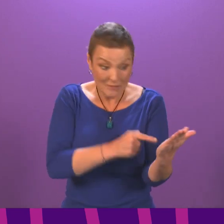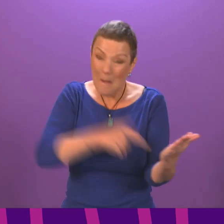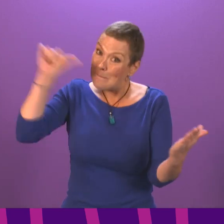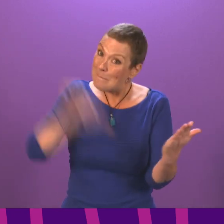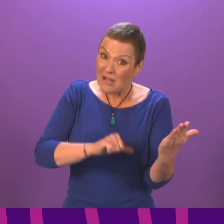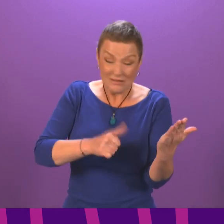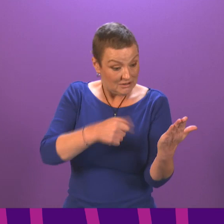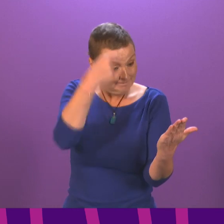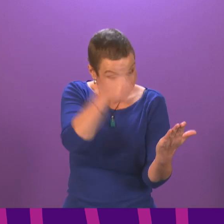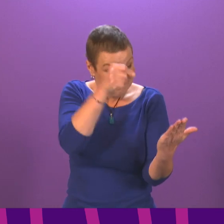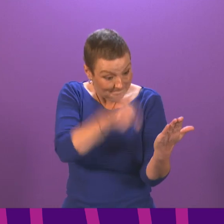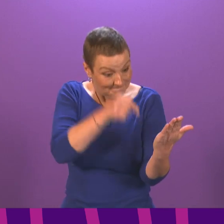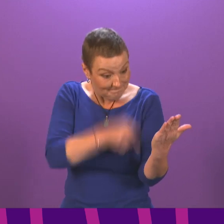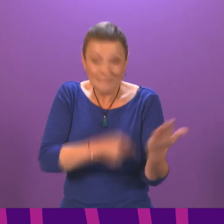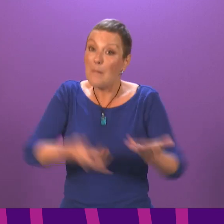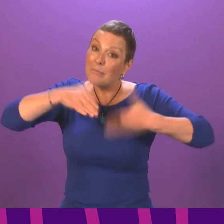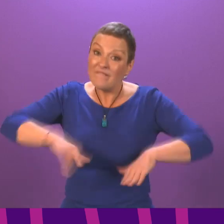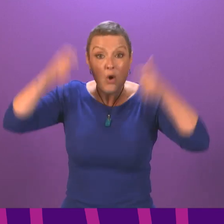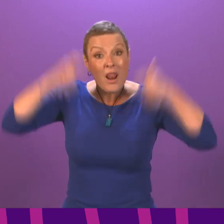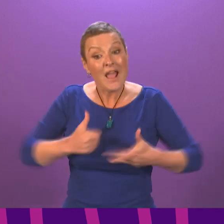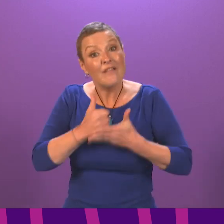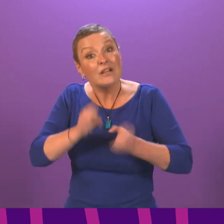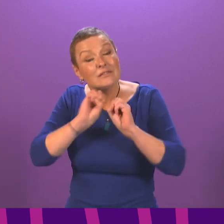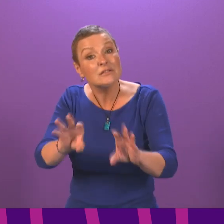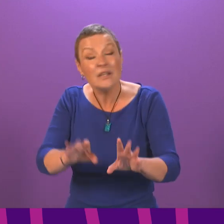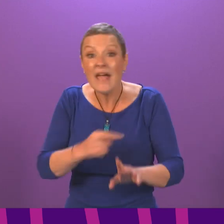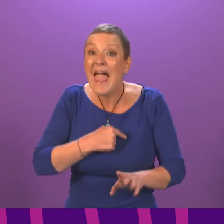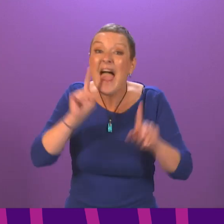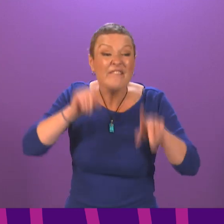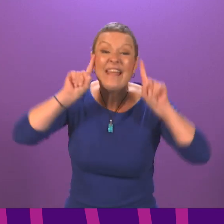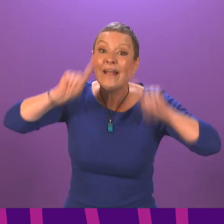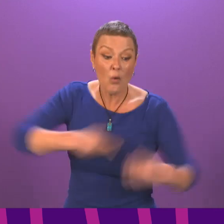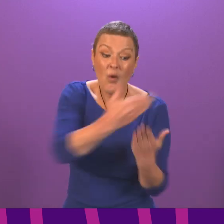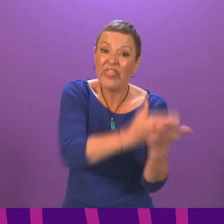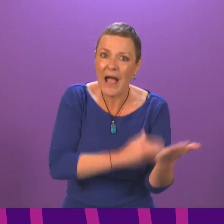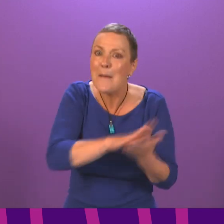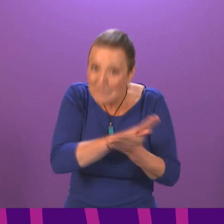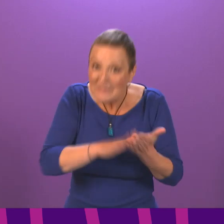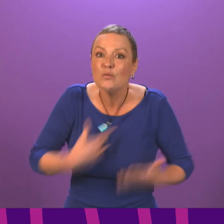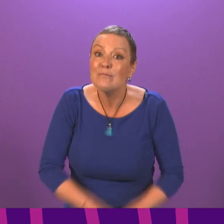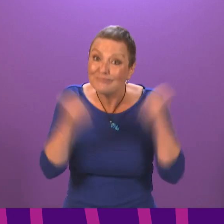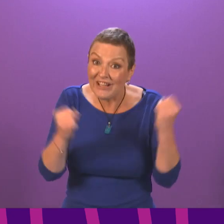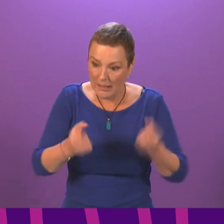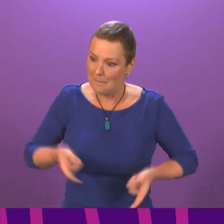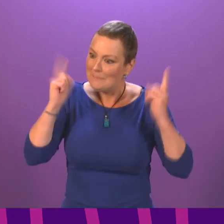divulged, which is explicitly set out in the ministerial code. If we did not go through that process, we would be breaching the ministerial code, and I am sure that Ruth Davidson’s